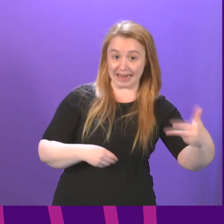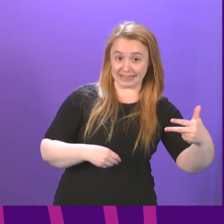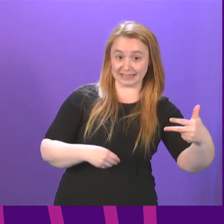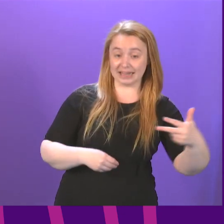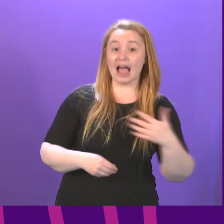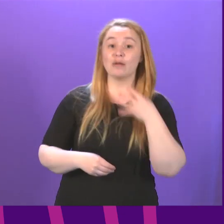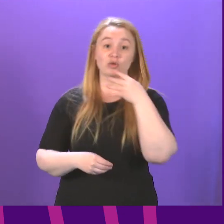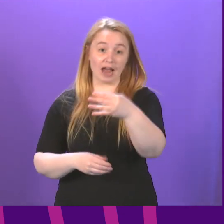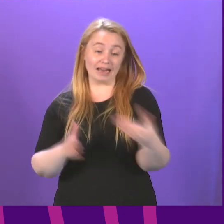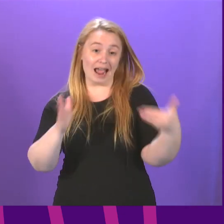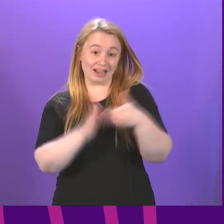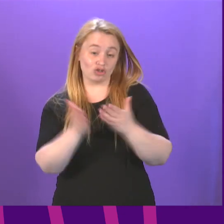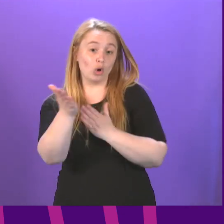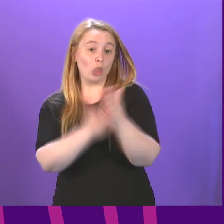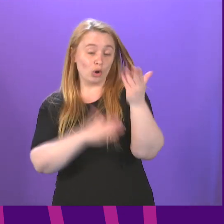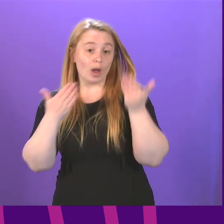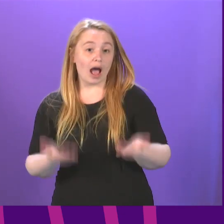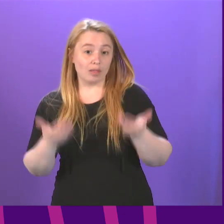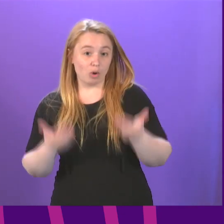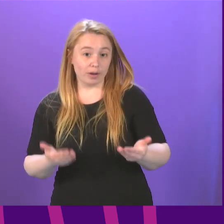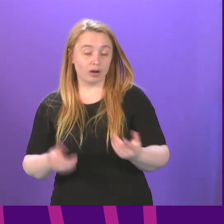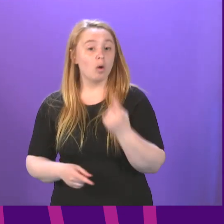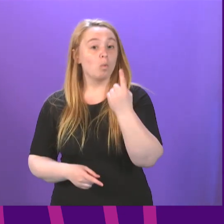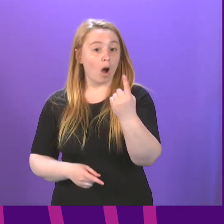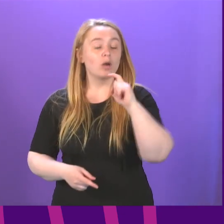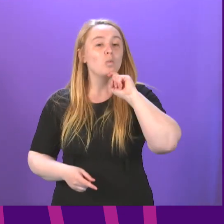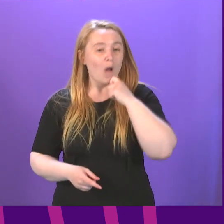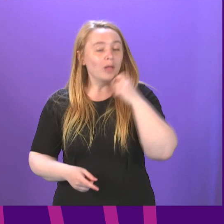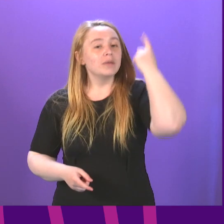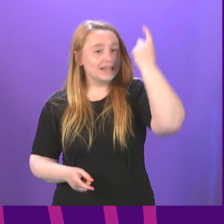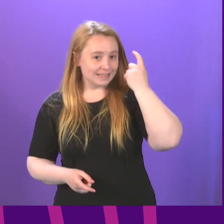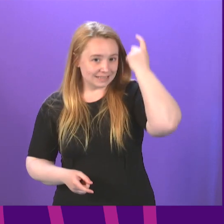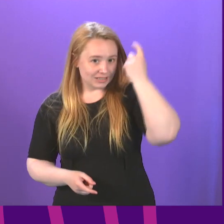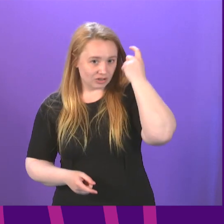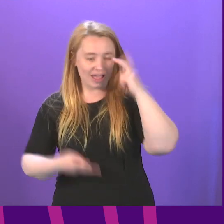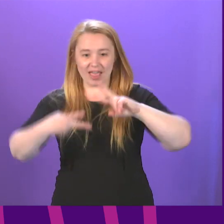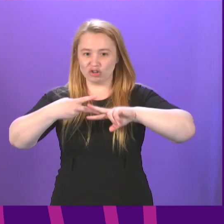nine more are currently under way, one will be considered and two are not being taken forward.